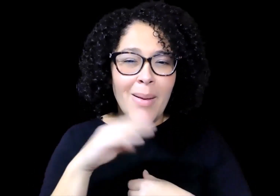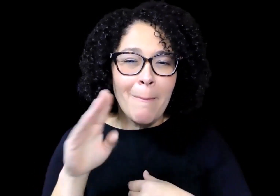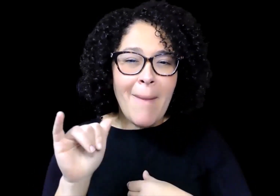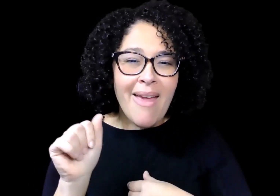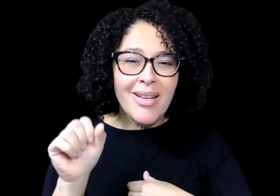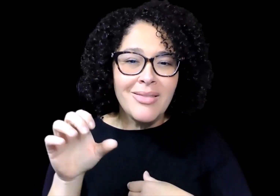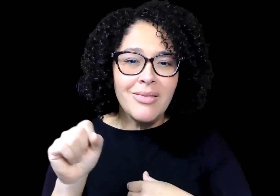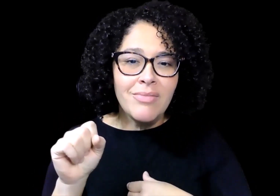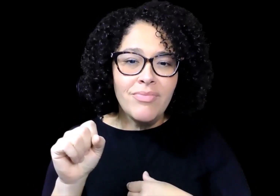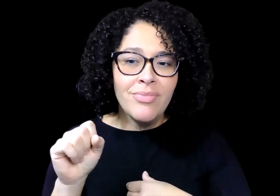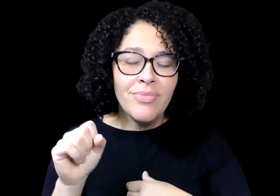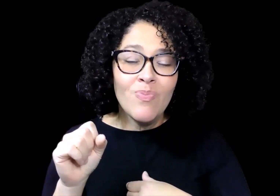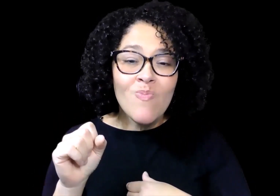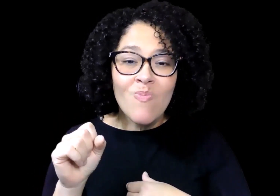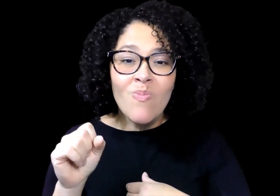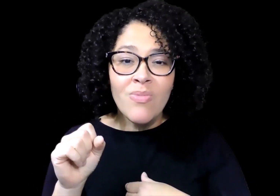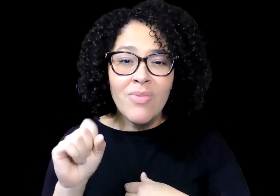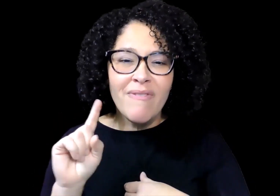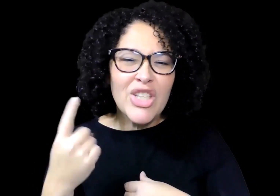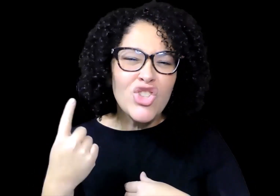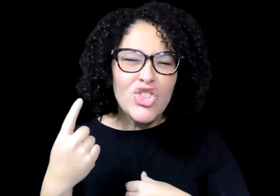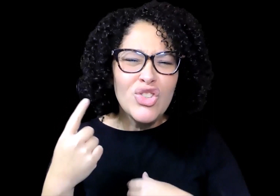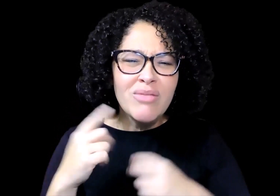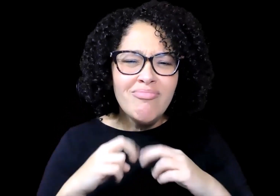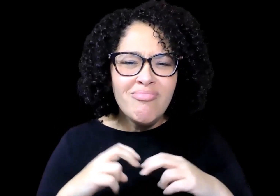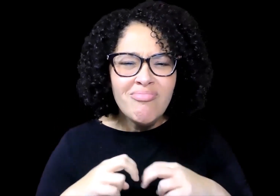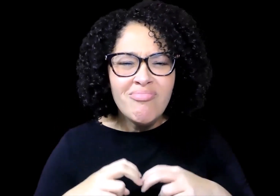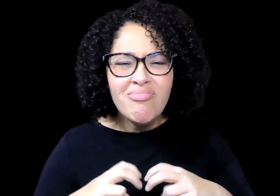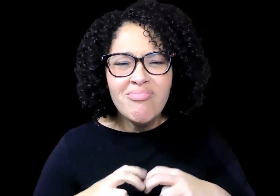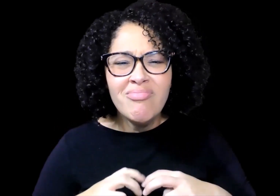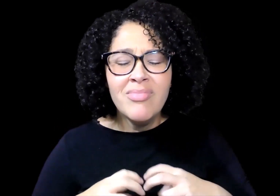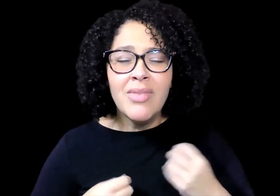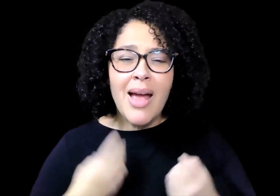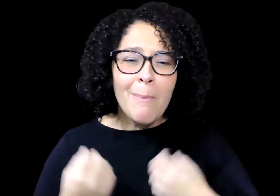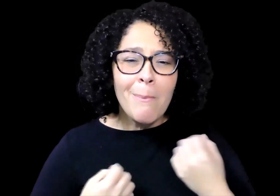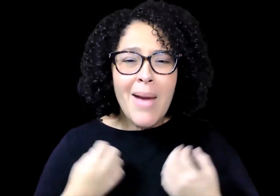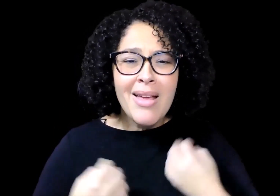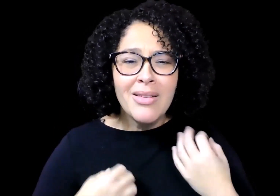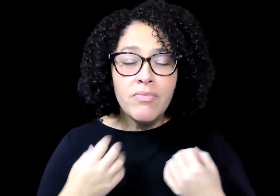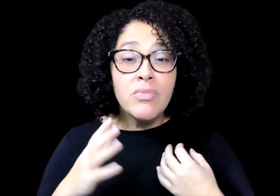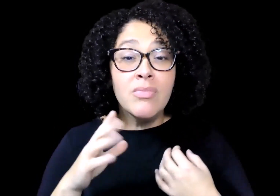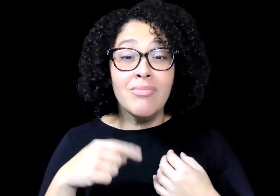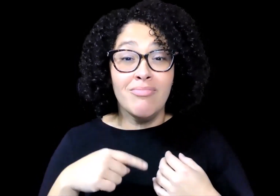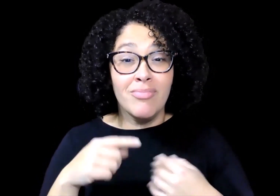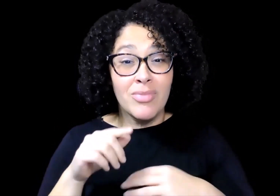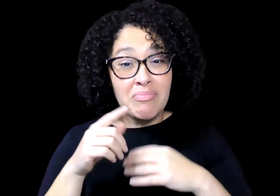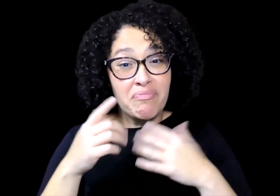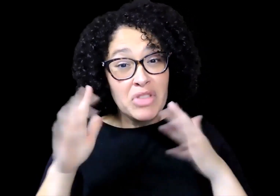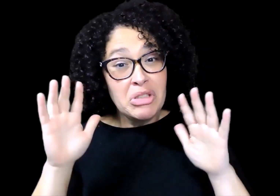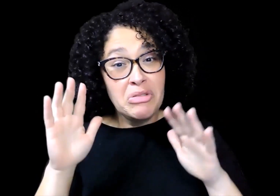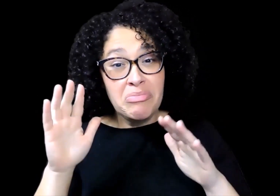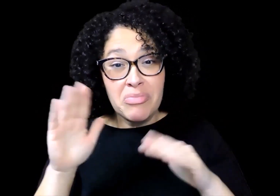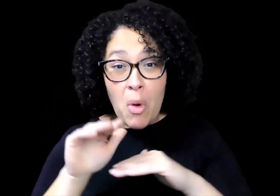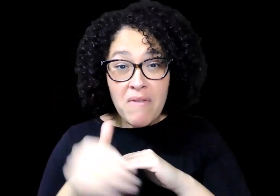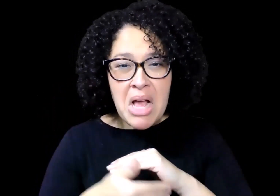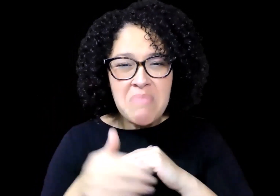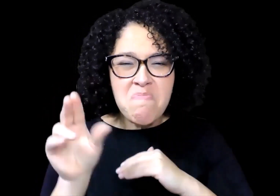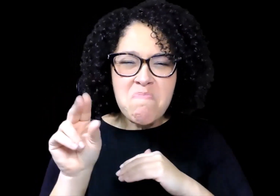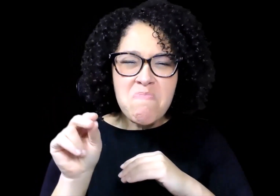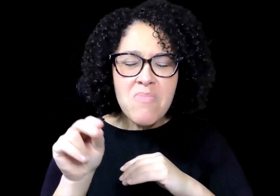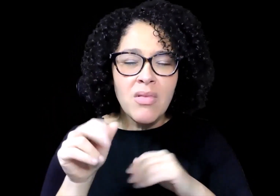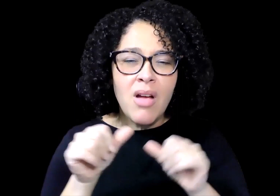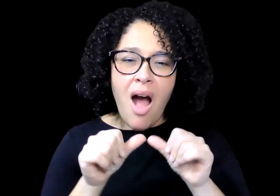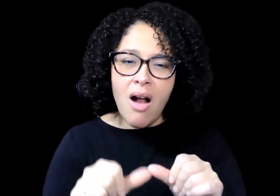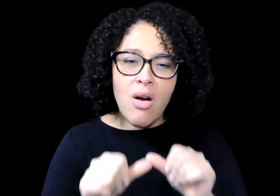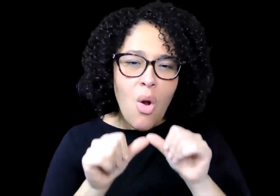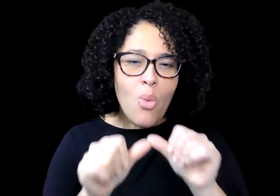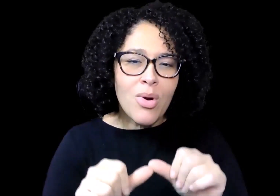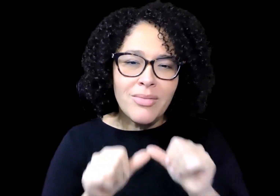who are already biased start with them first help them unpack their racism their biases and